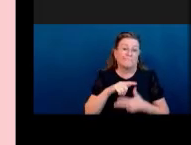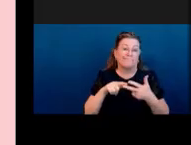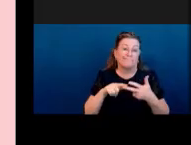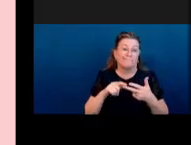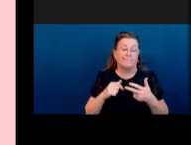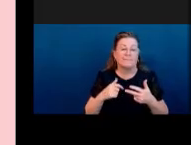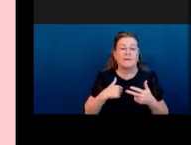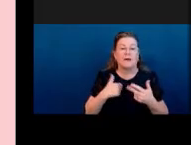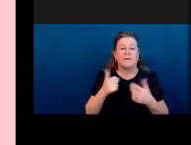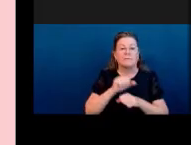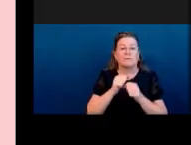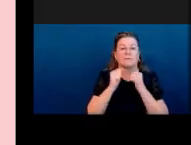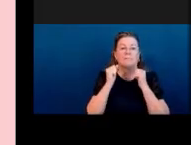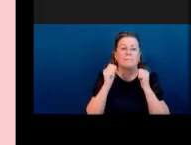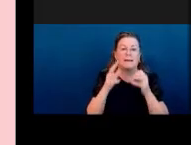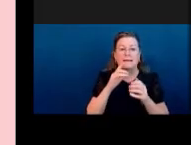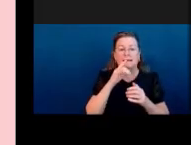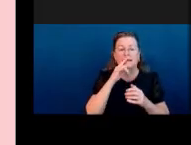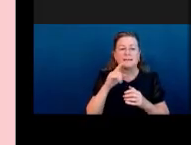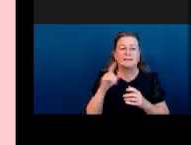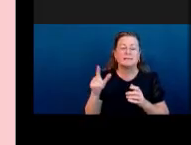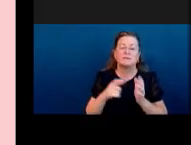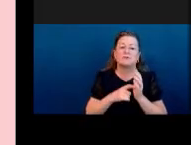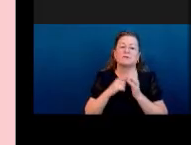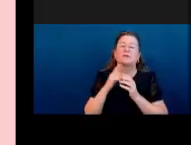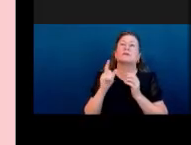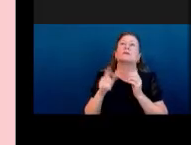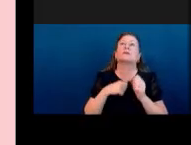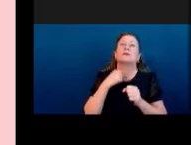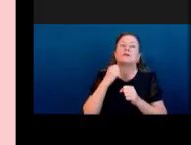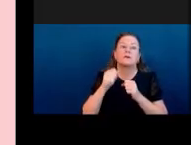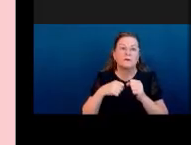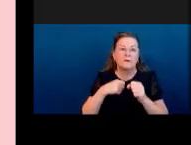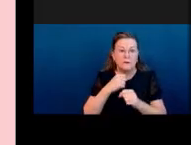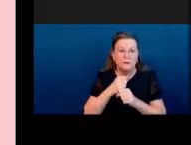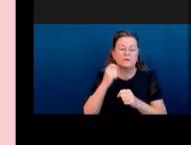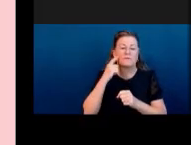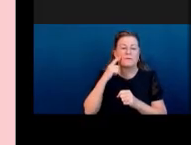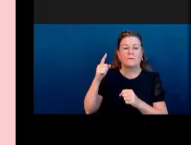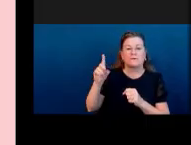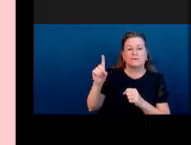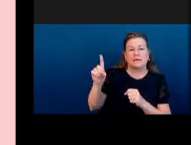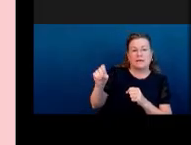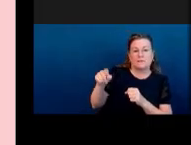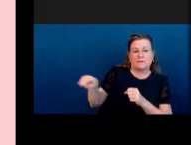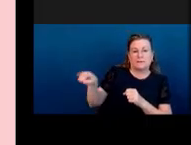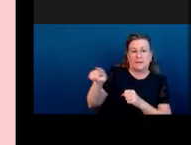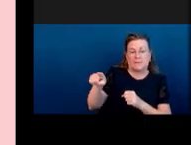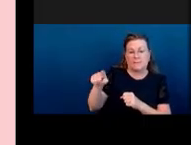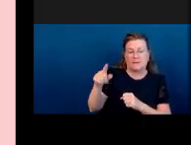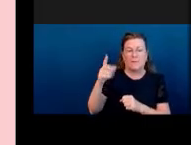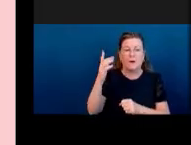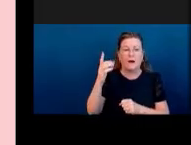worked with a lot of kids that it took years to get them diagnosed, because you have to do a scope and you have to take